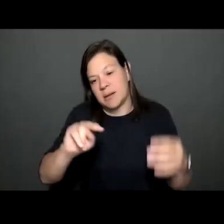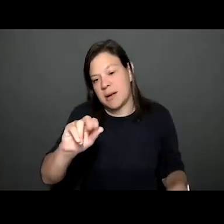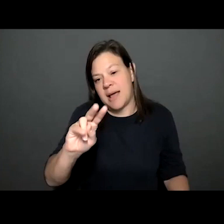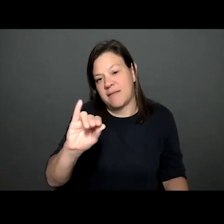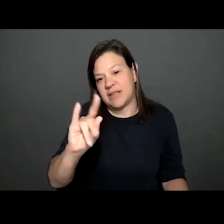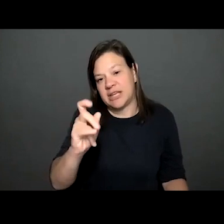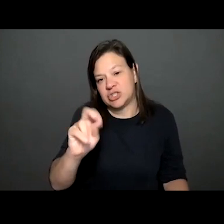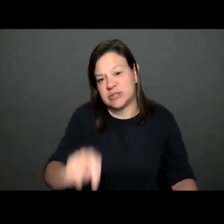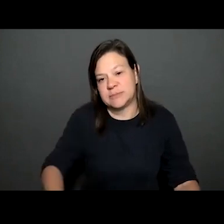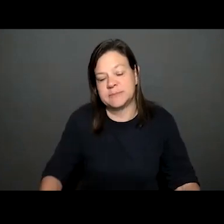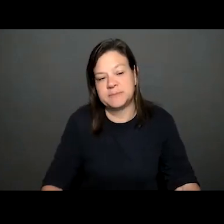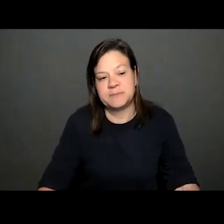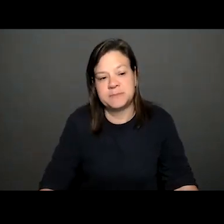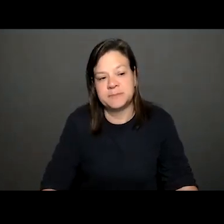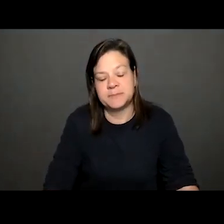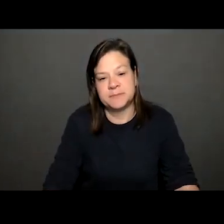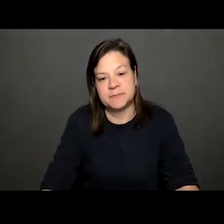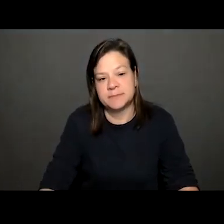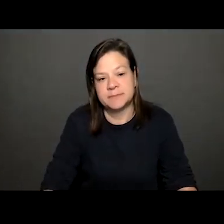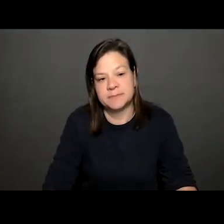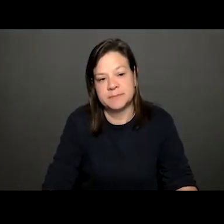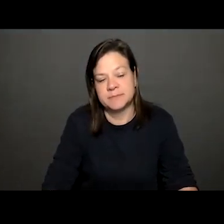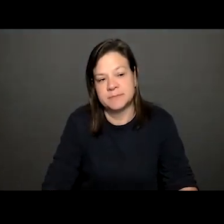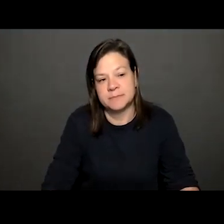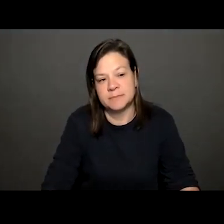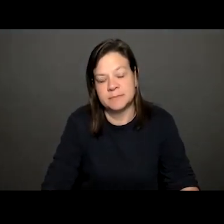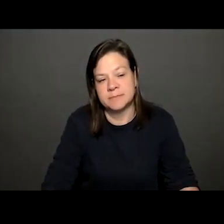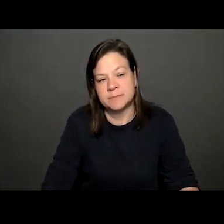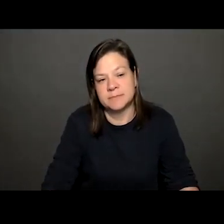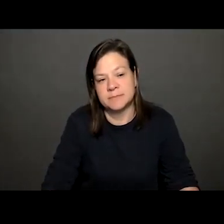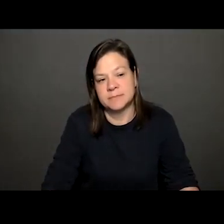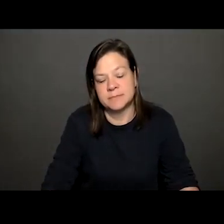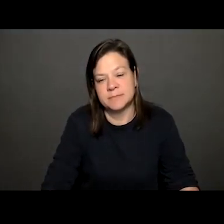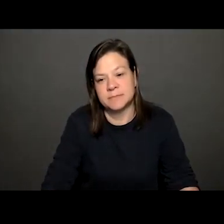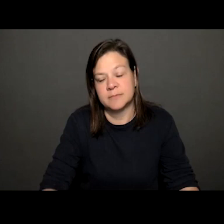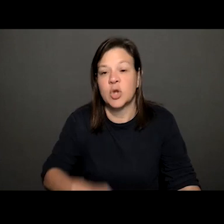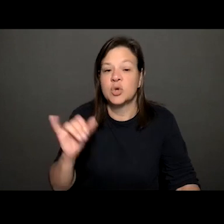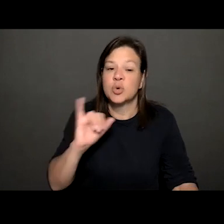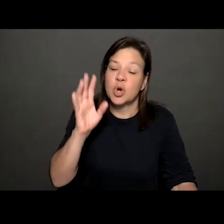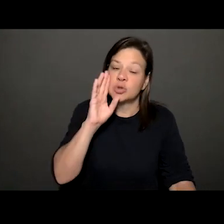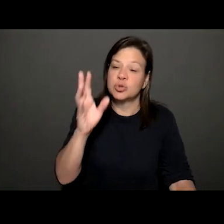AND ANYHOW, YOU CAN ALSO CREATE CUSTOM OBJECTS USING THE API.